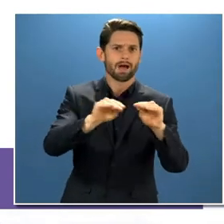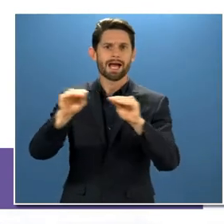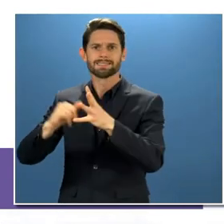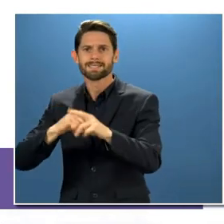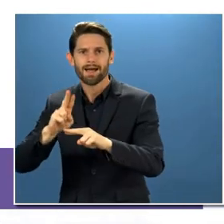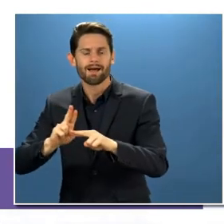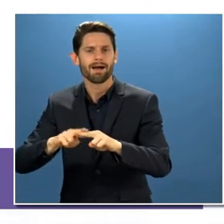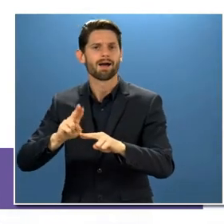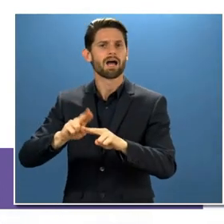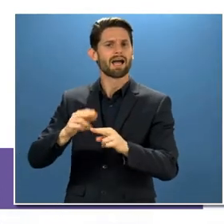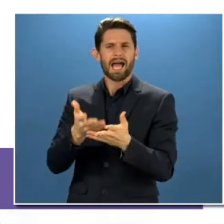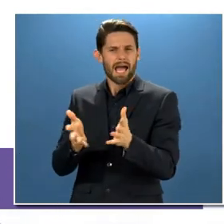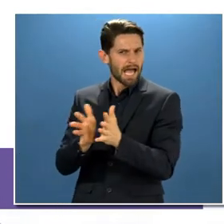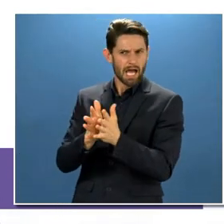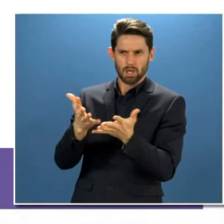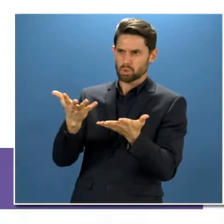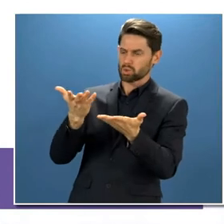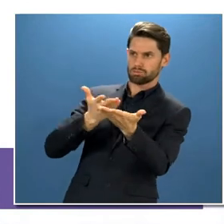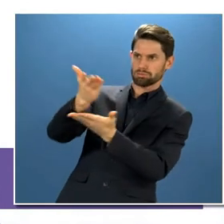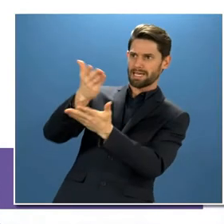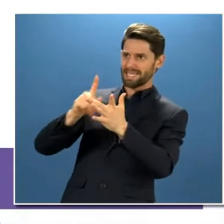concerning communication can take place.